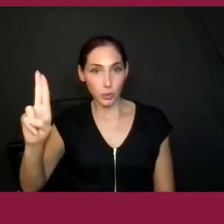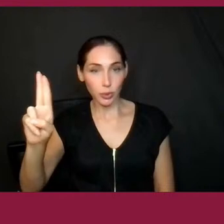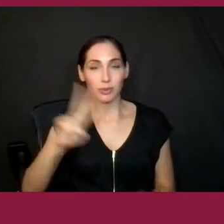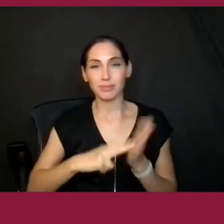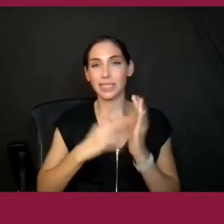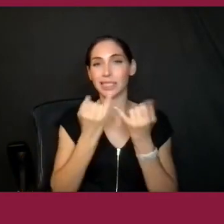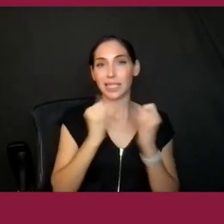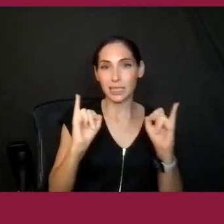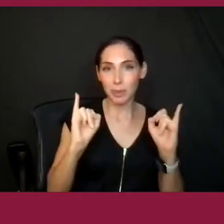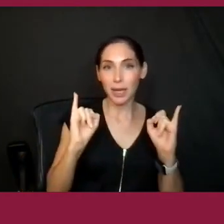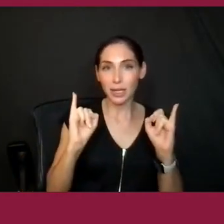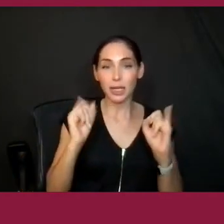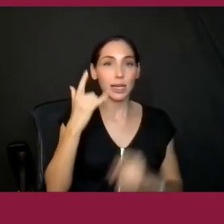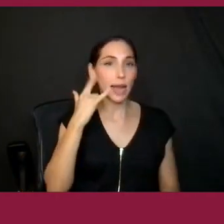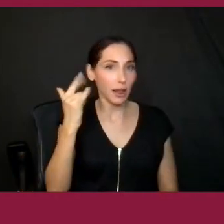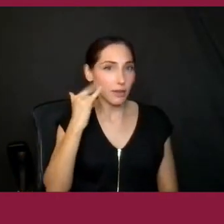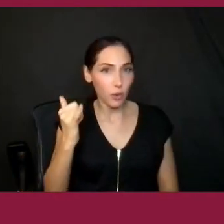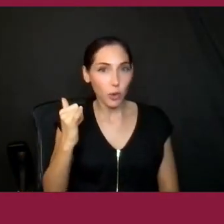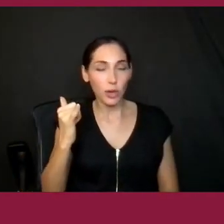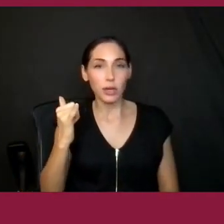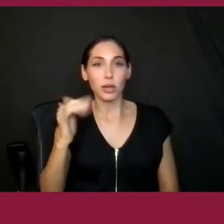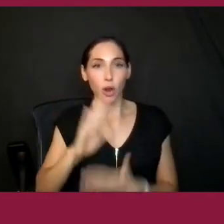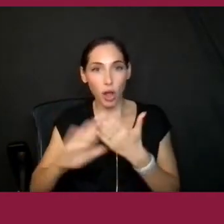California Colleges and Universities.